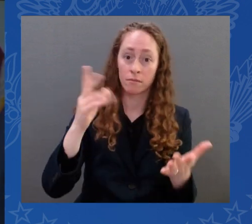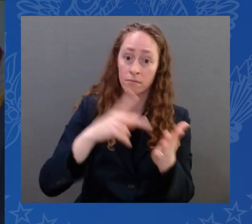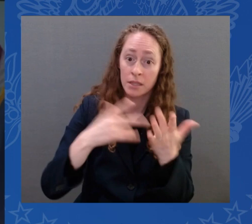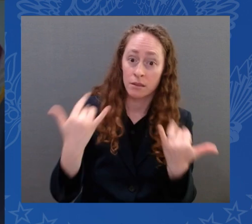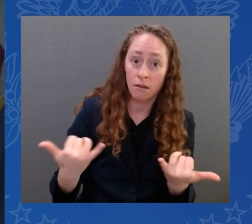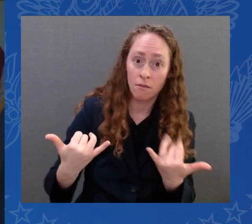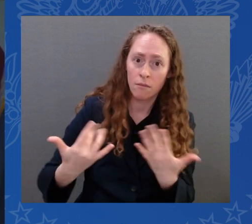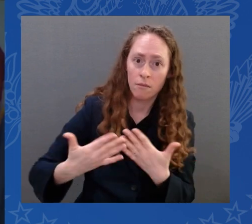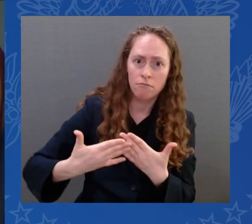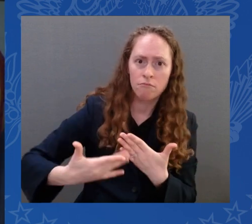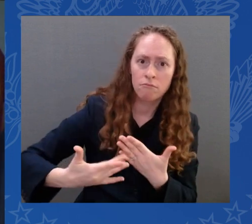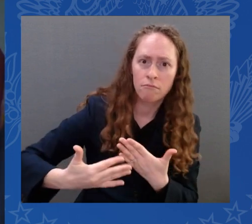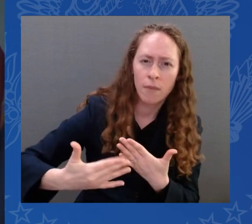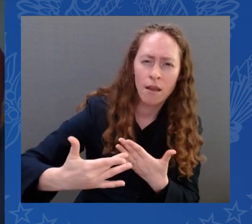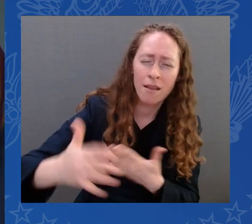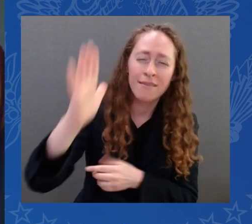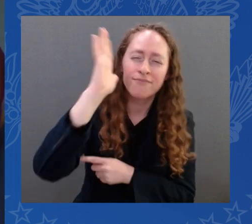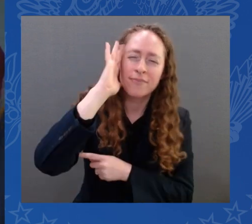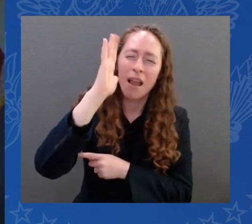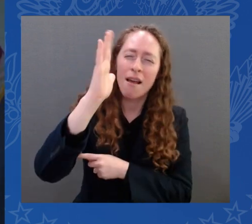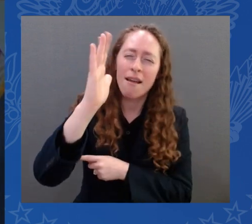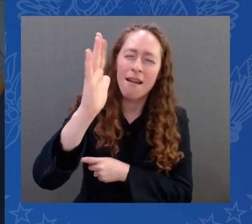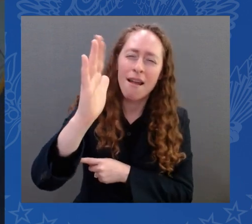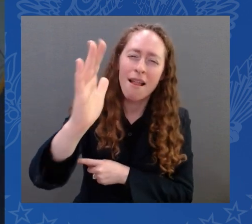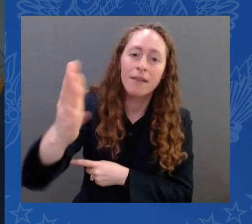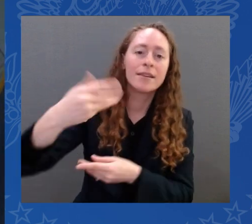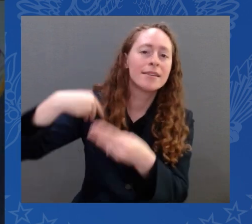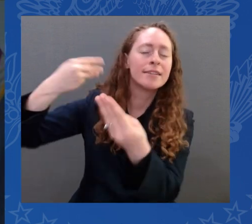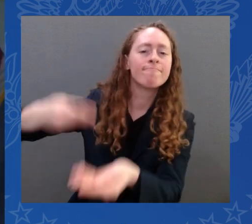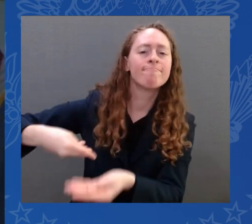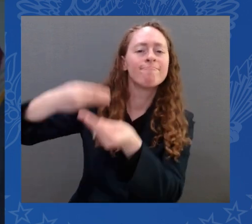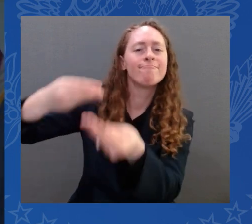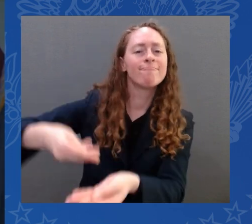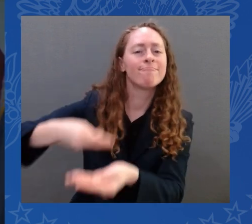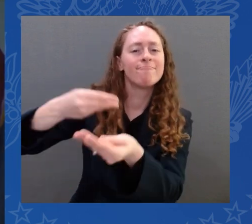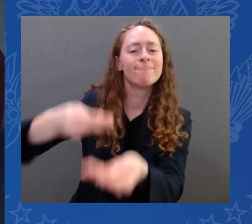Over the past few years, we've seen how interconnected the world is.